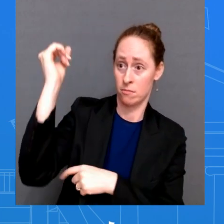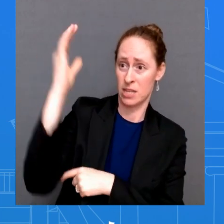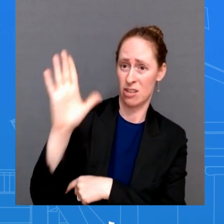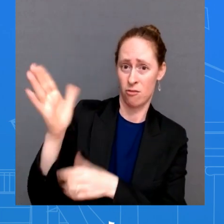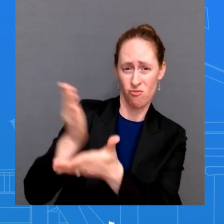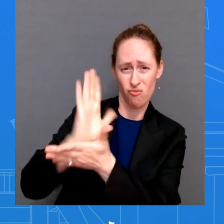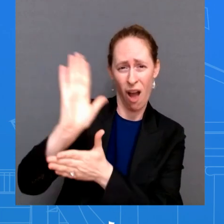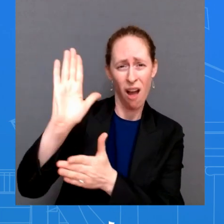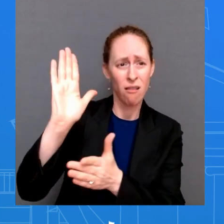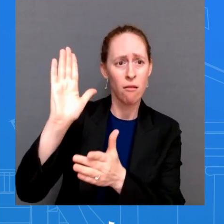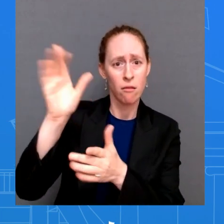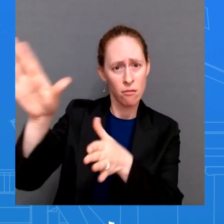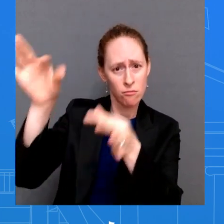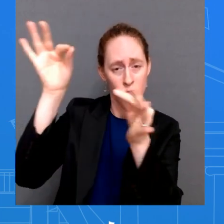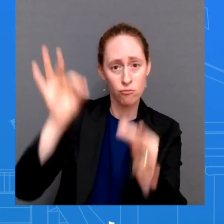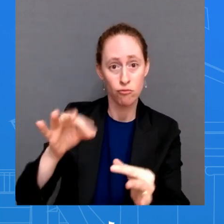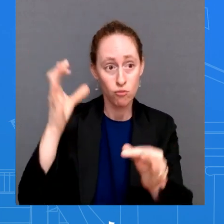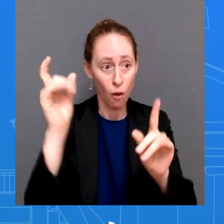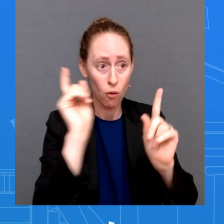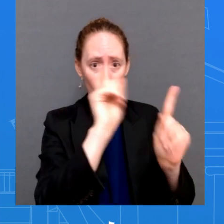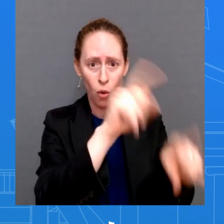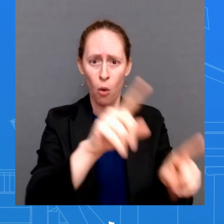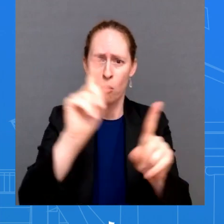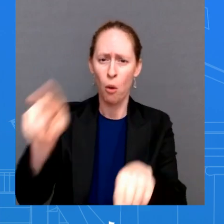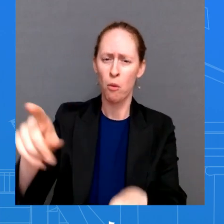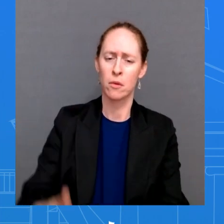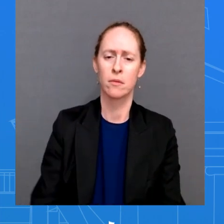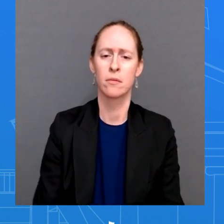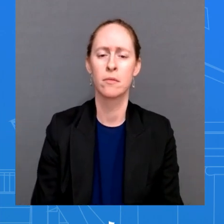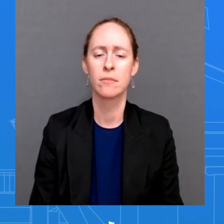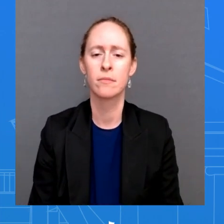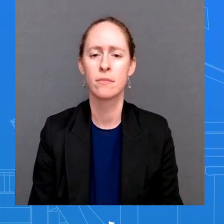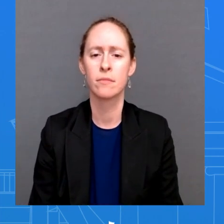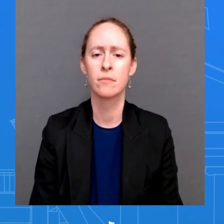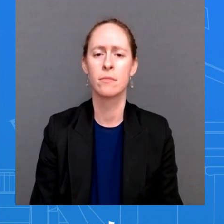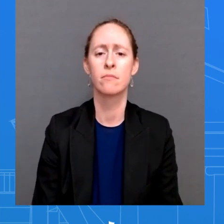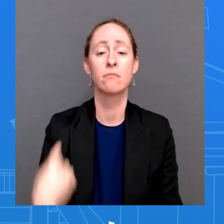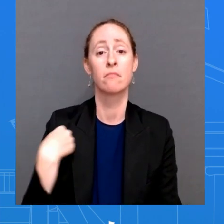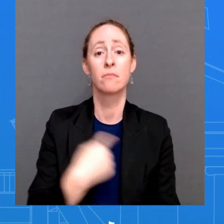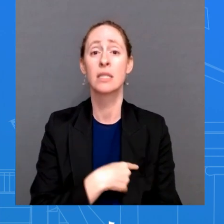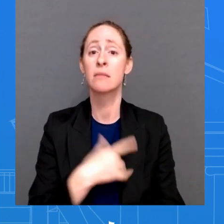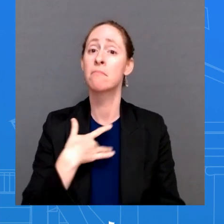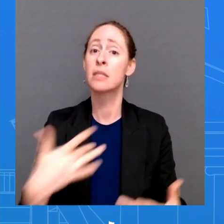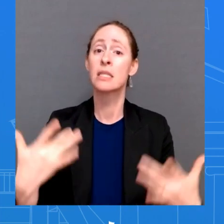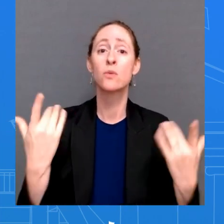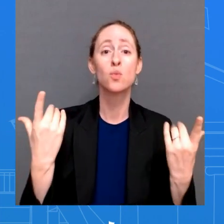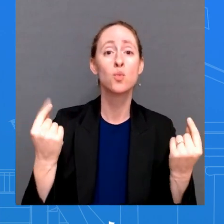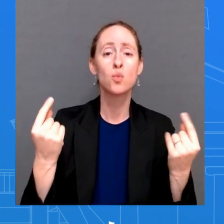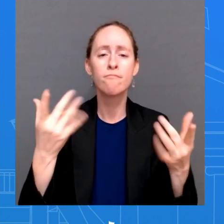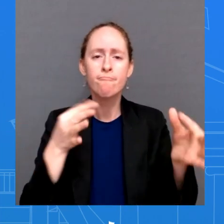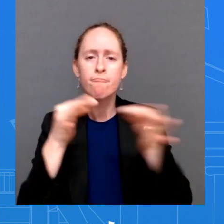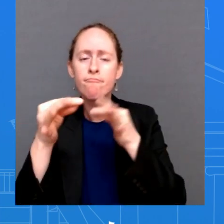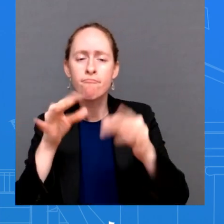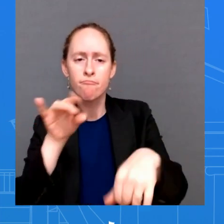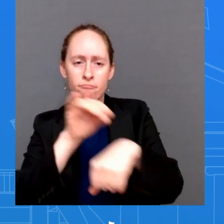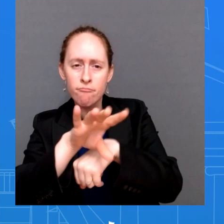the geopolitical briefing and, kind of, what -- what we believe the national security reasons are for --